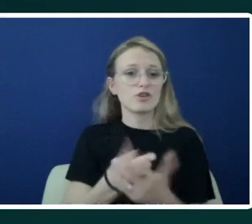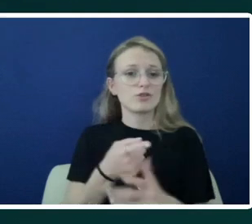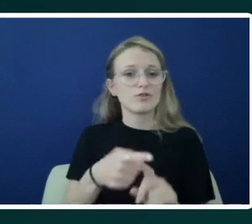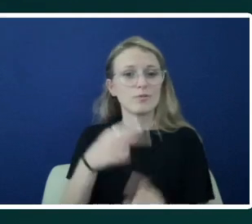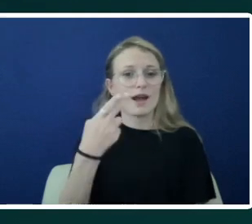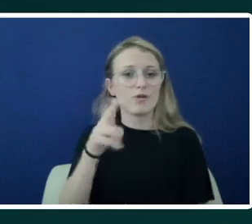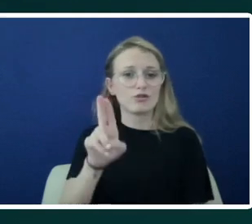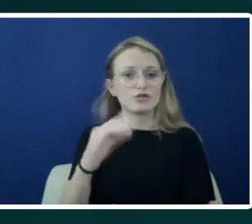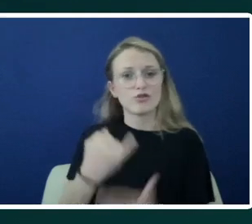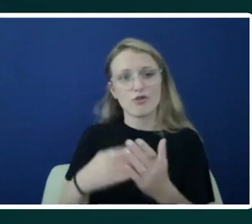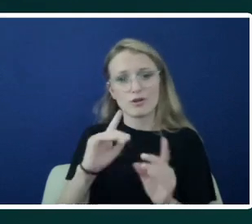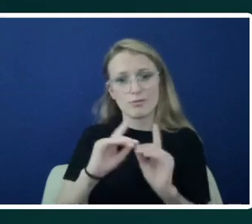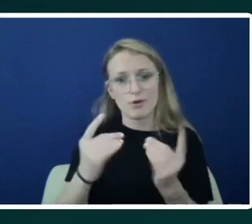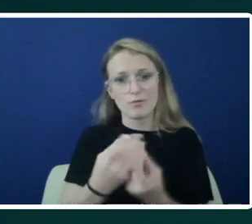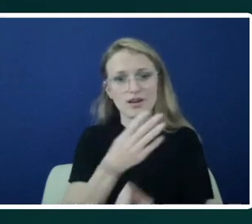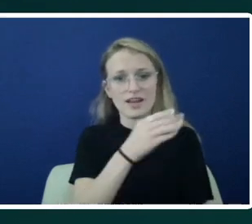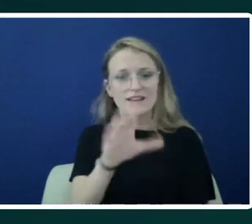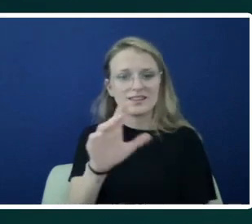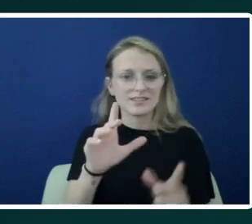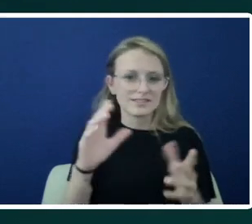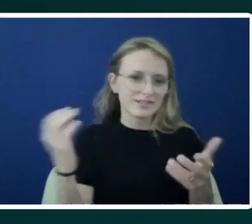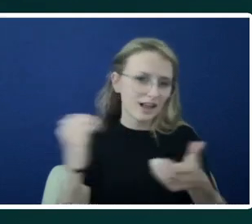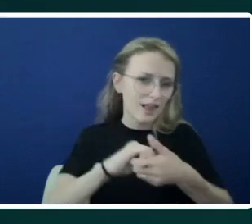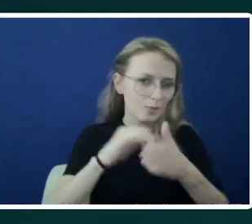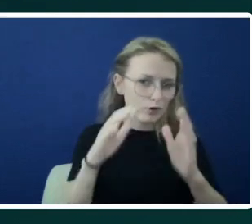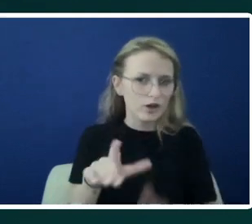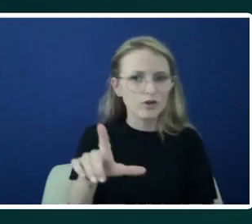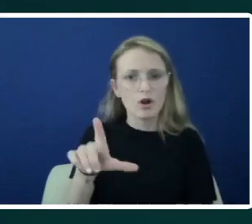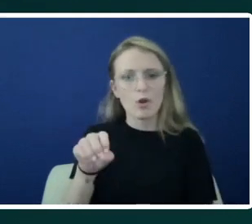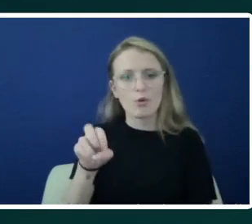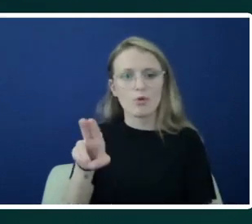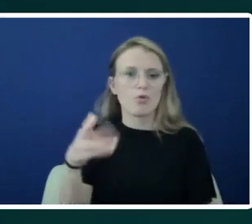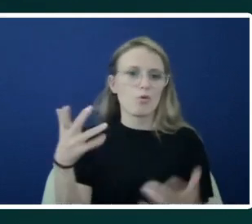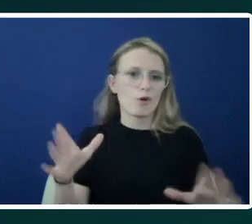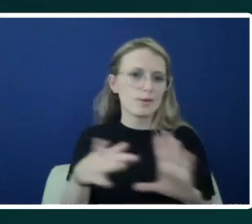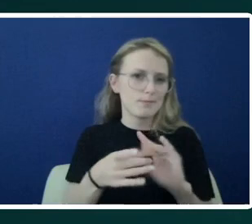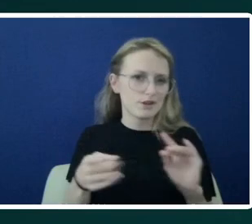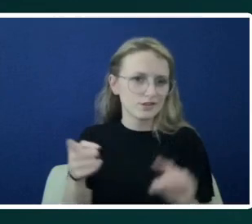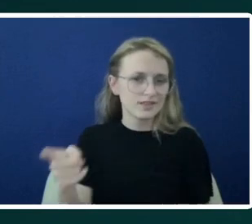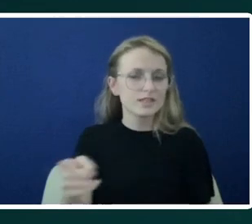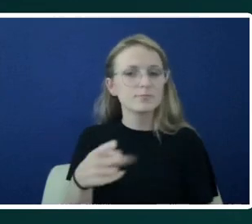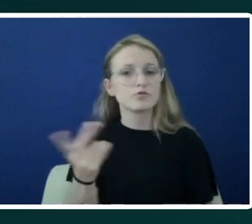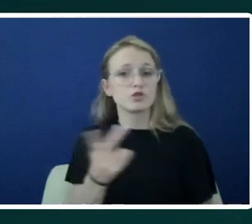Lou Stovall, who I already mentioned, they created these silk screen posters